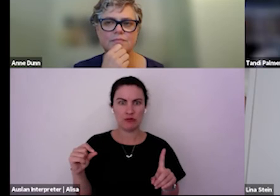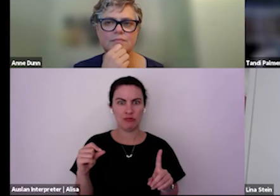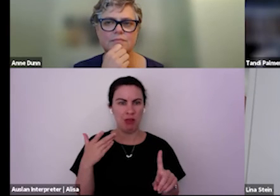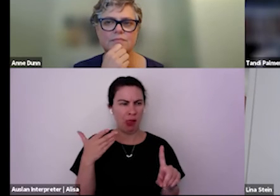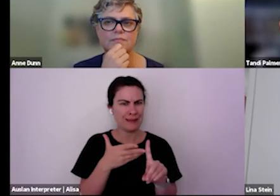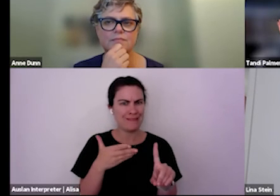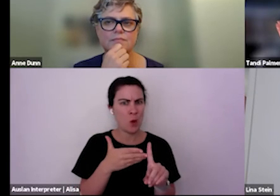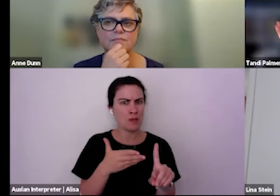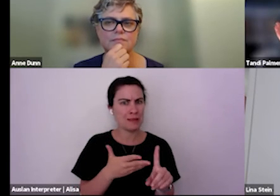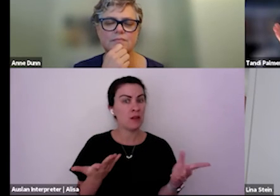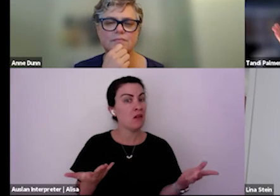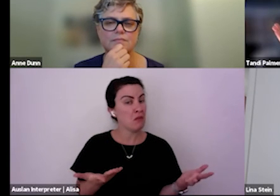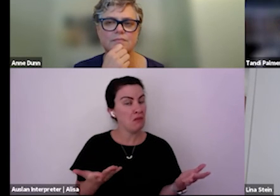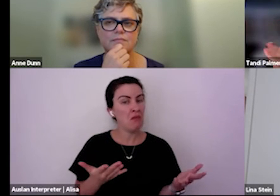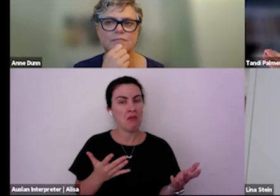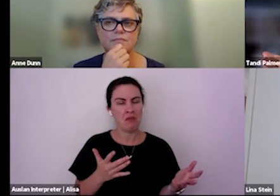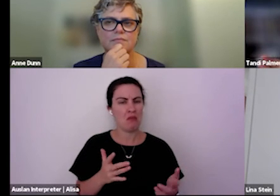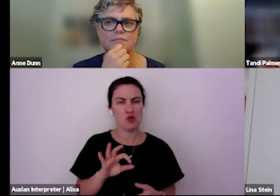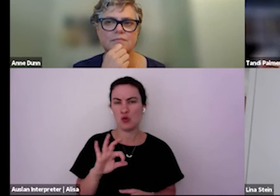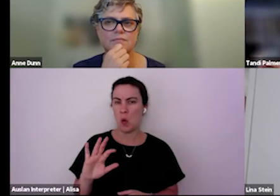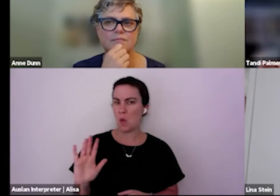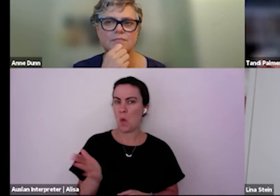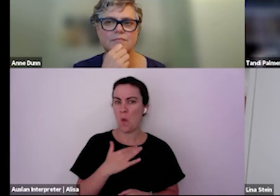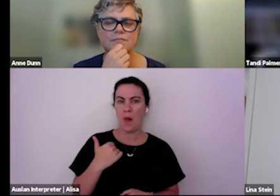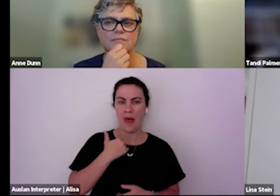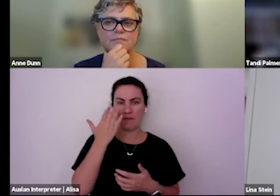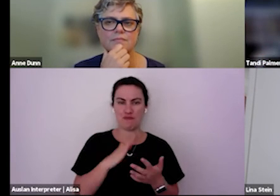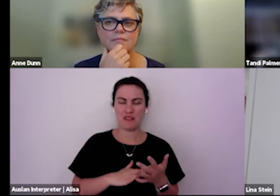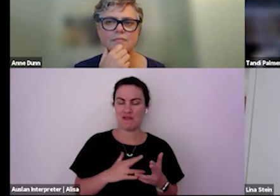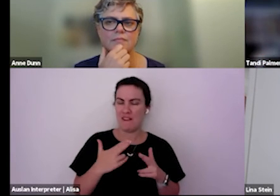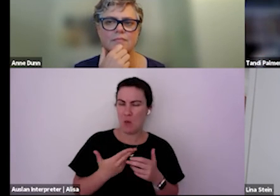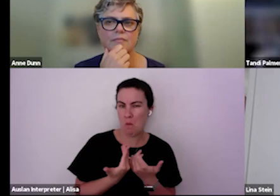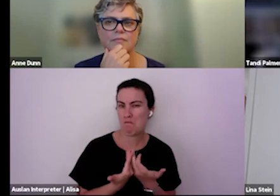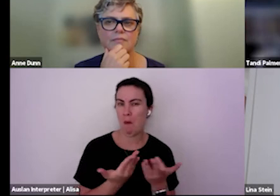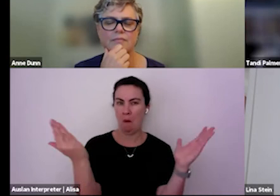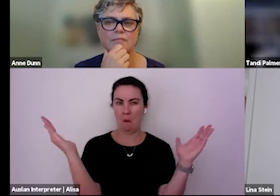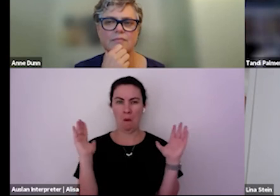Not all of our experiences have to be for mass audiences, and I think one of the things